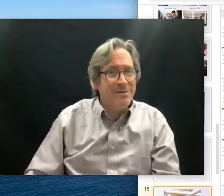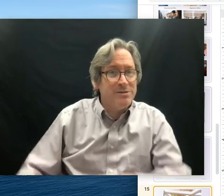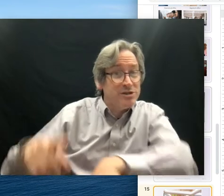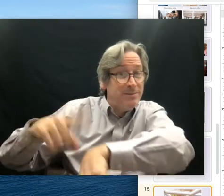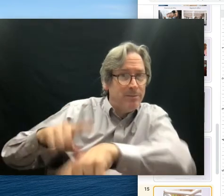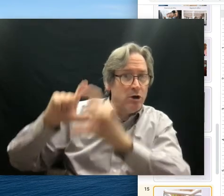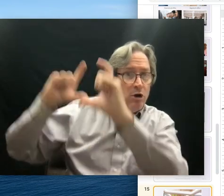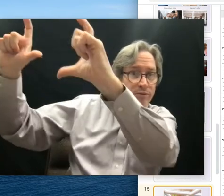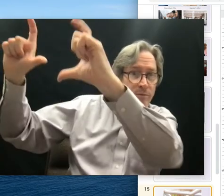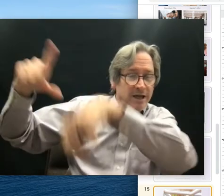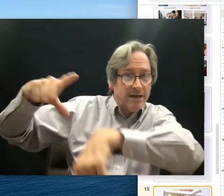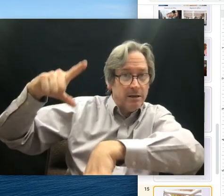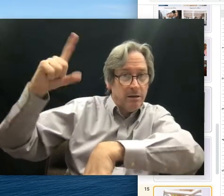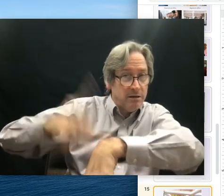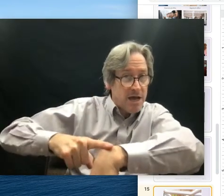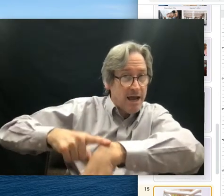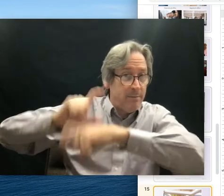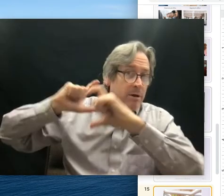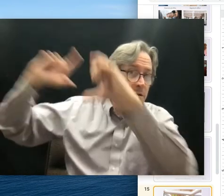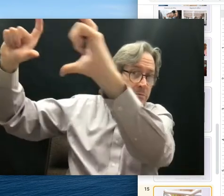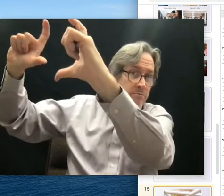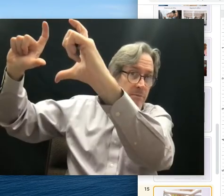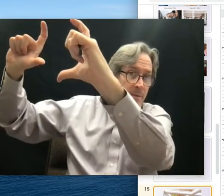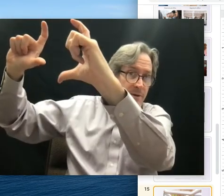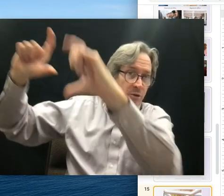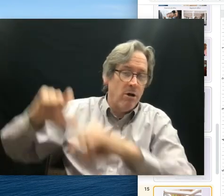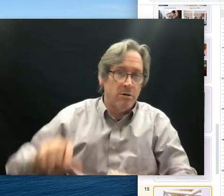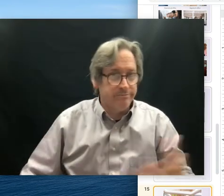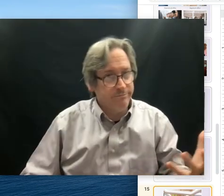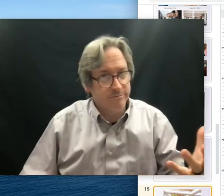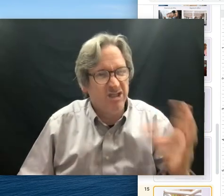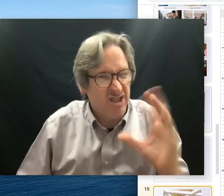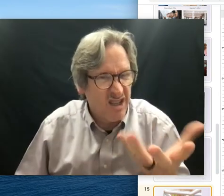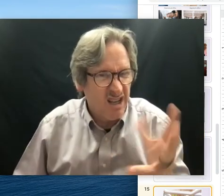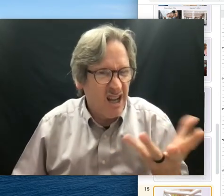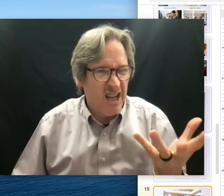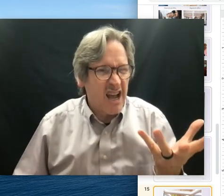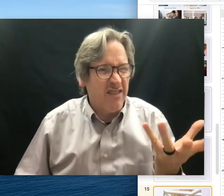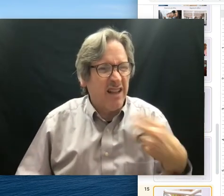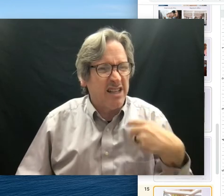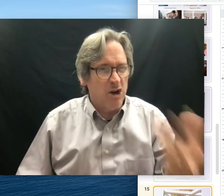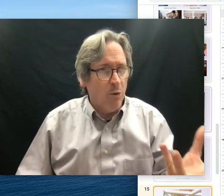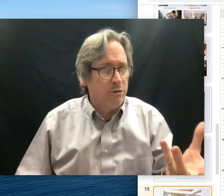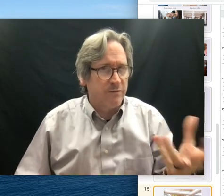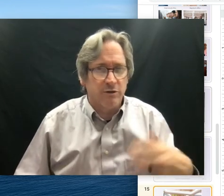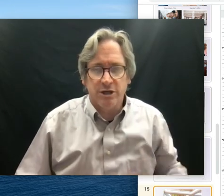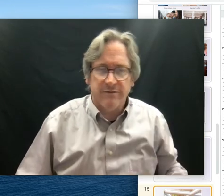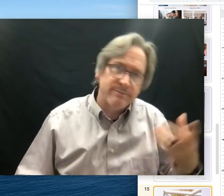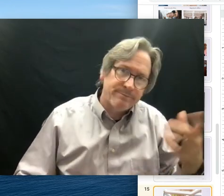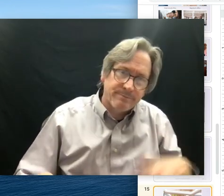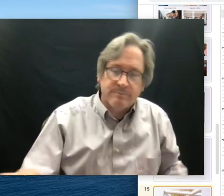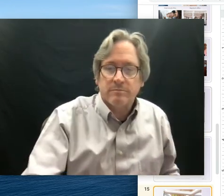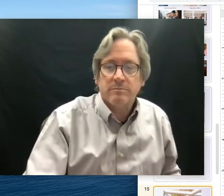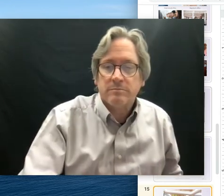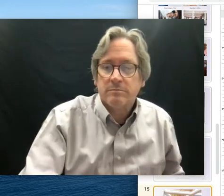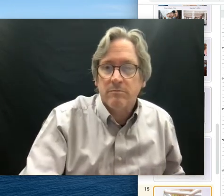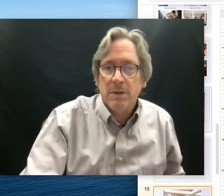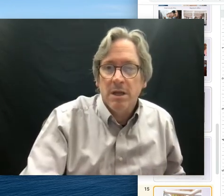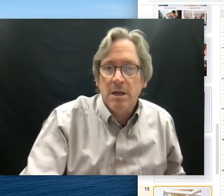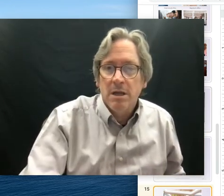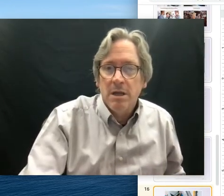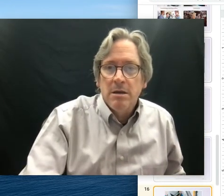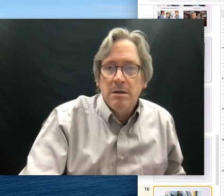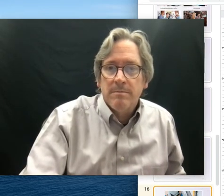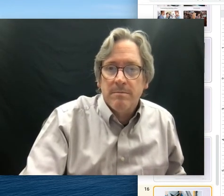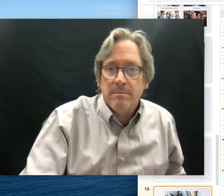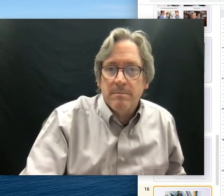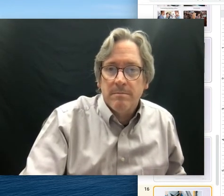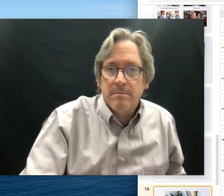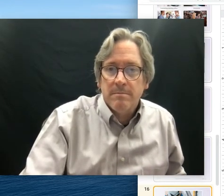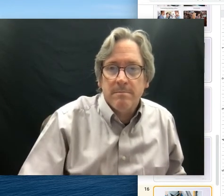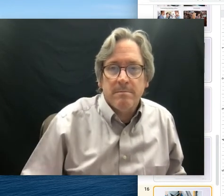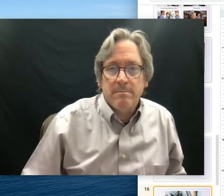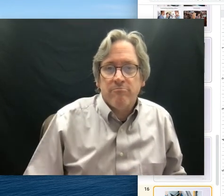you'll see people go poo like time up on the wall it's i think that's an older version of it